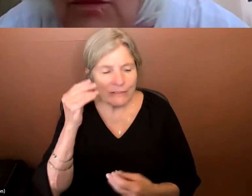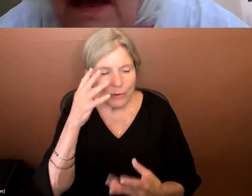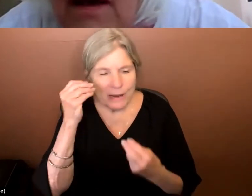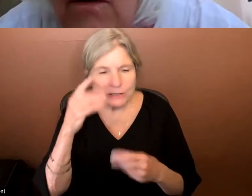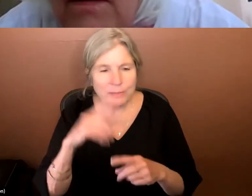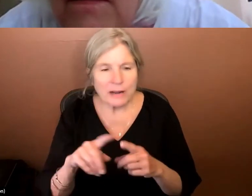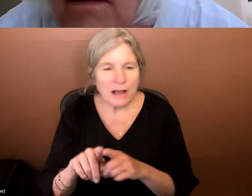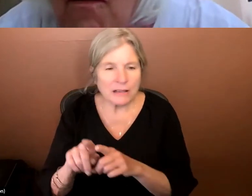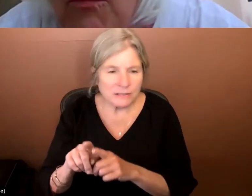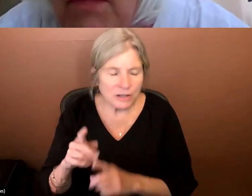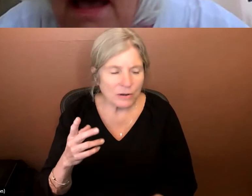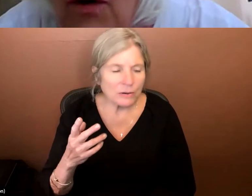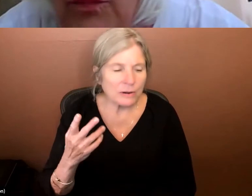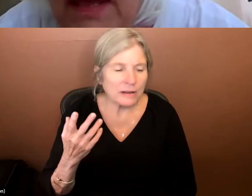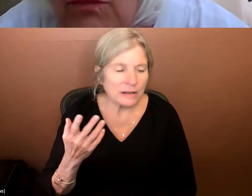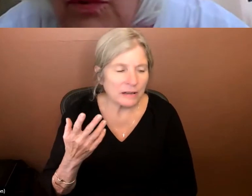about how people